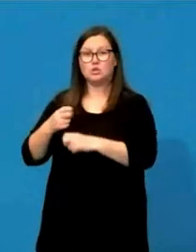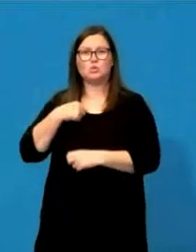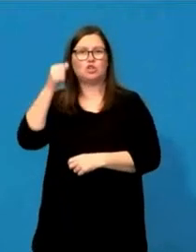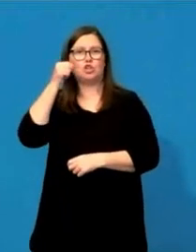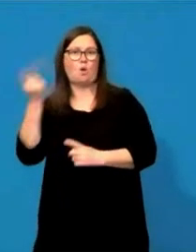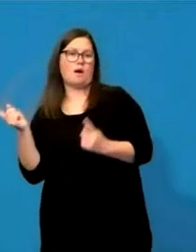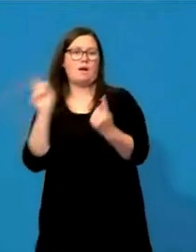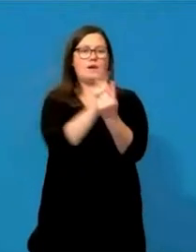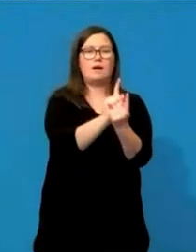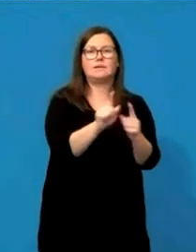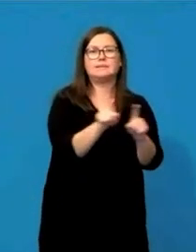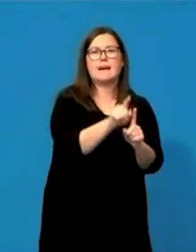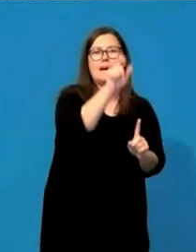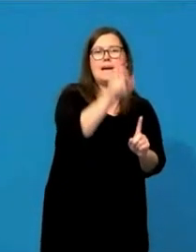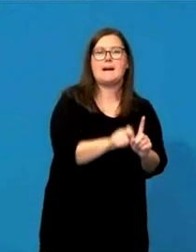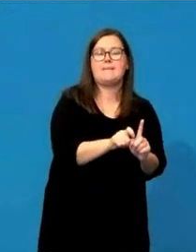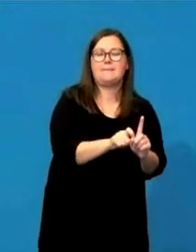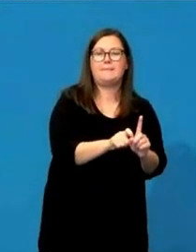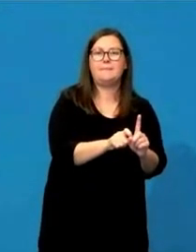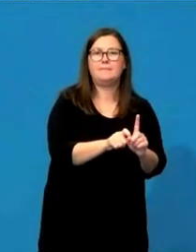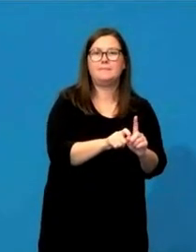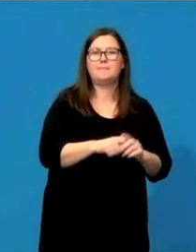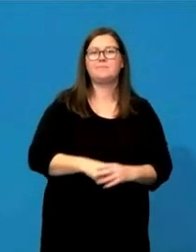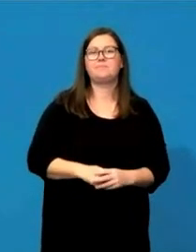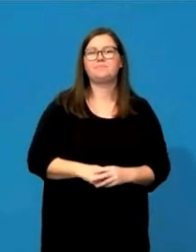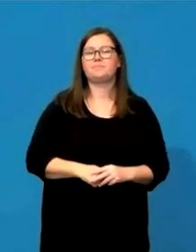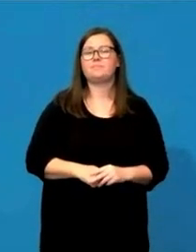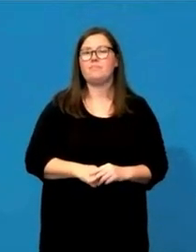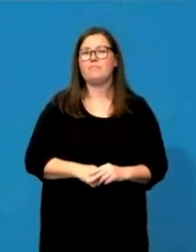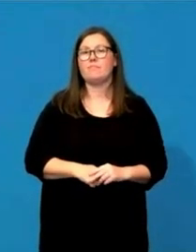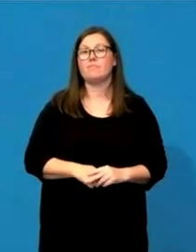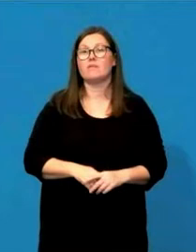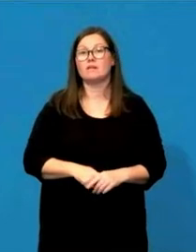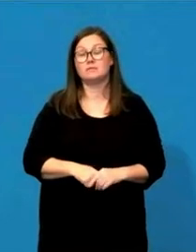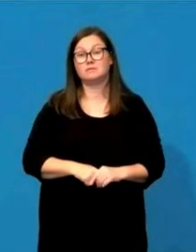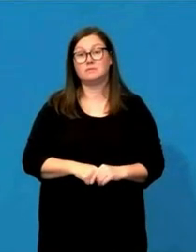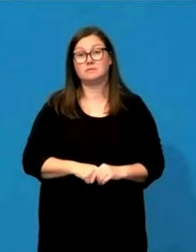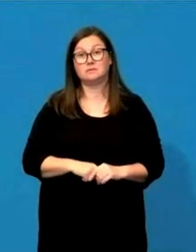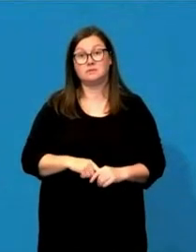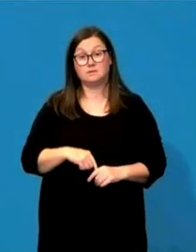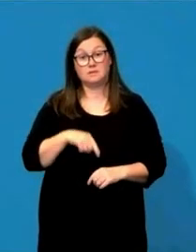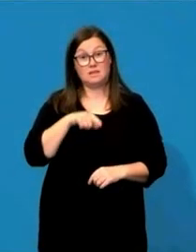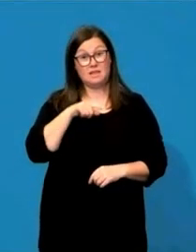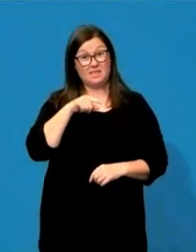Is that connected to maybe experiences where there's issues of trust or